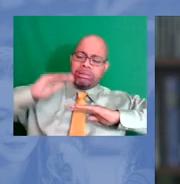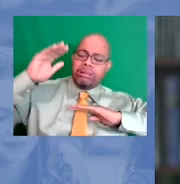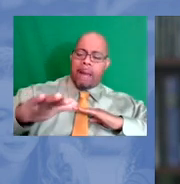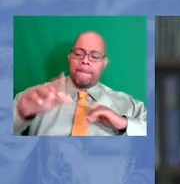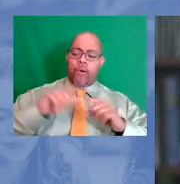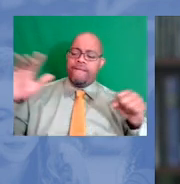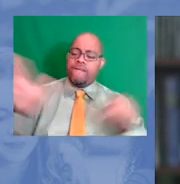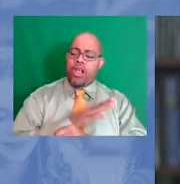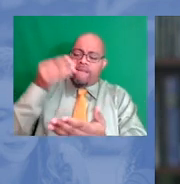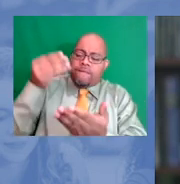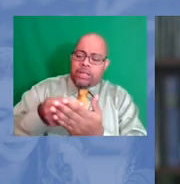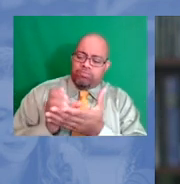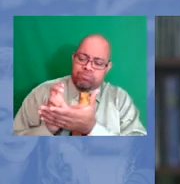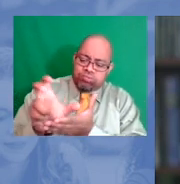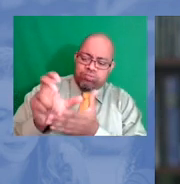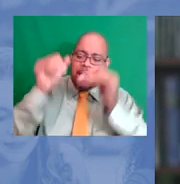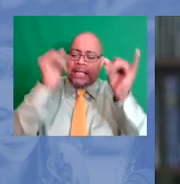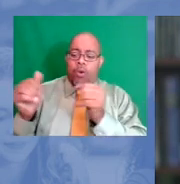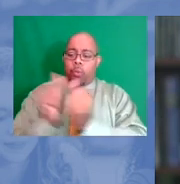THE INDIVIDUALS WITH DISABILITIES EDUCATION ACT.